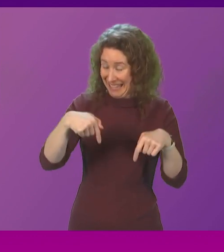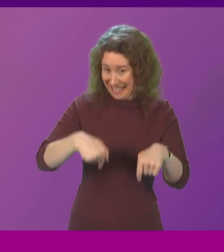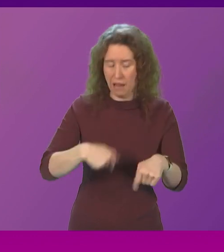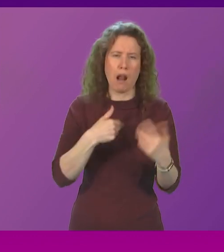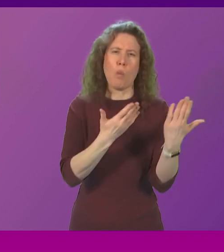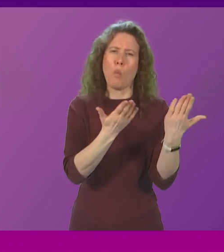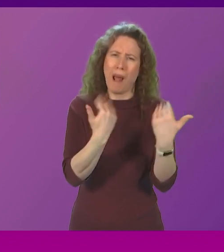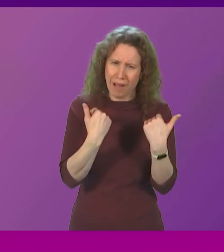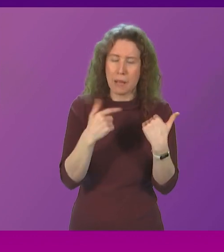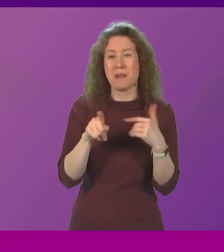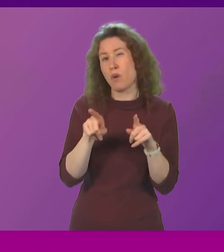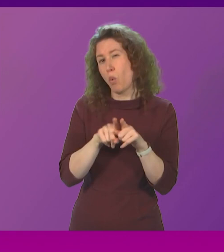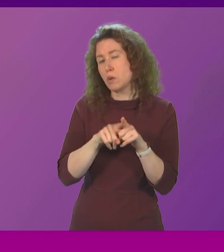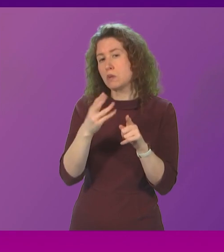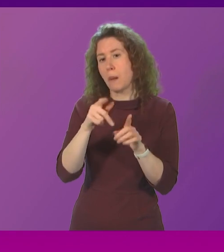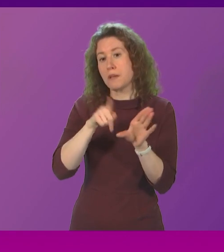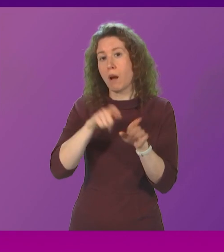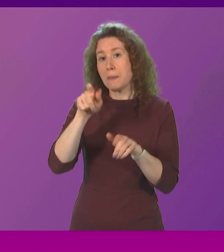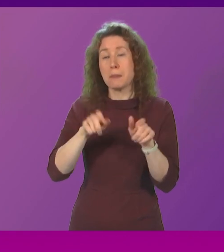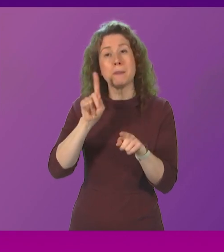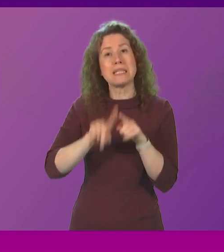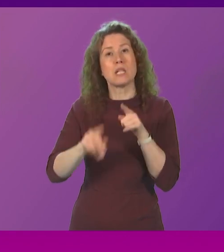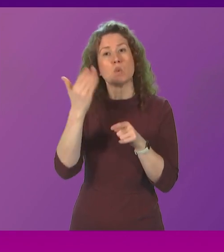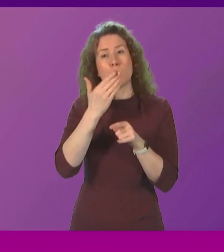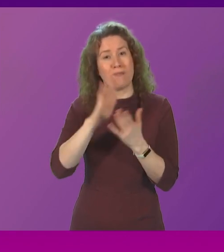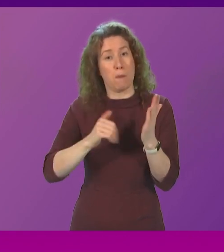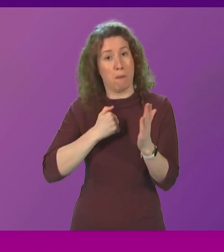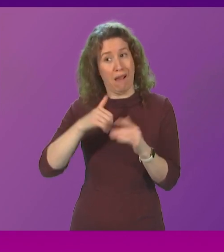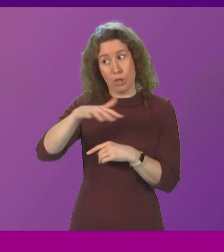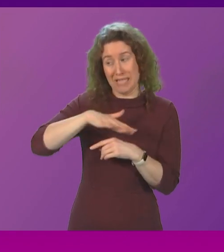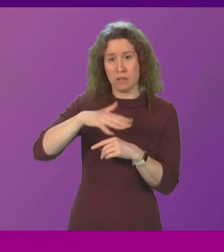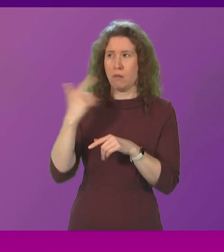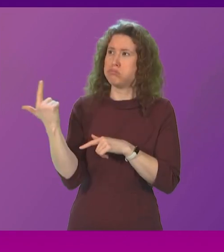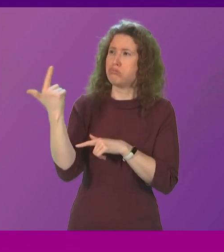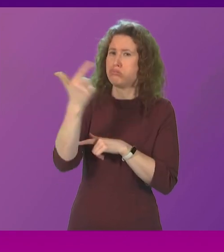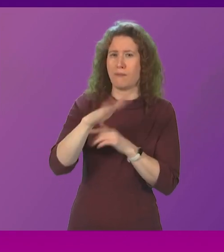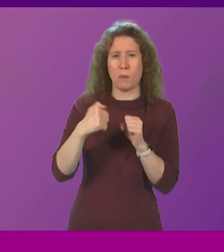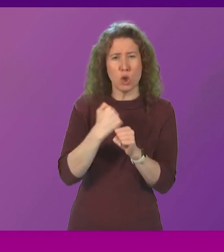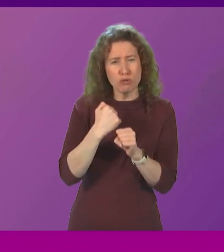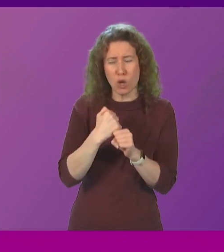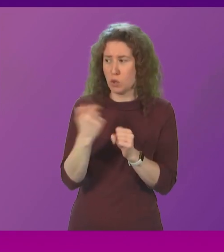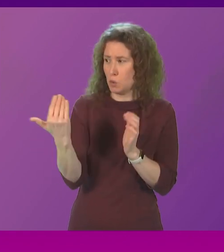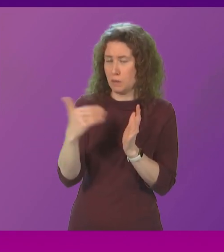However, there are some young people who are no longer in the gallery—in particular, a school group from my constituency, who have travelled from Gourock to be here today.